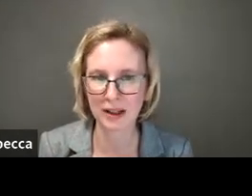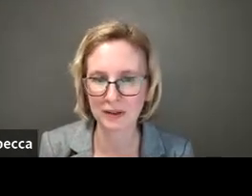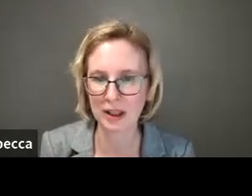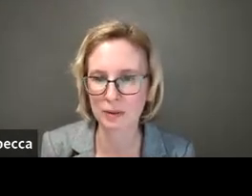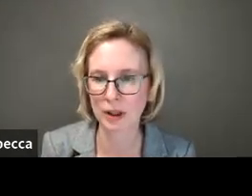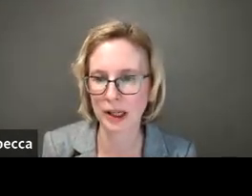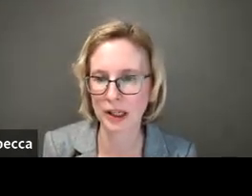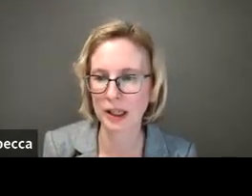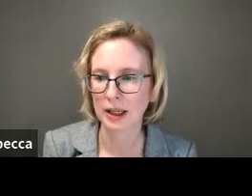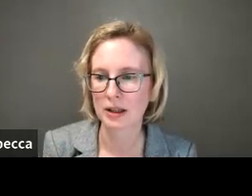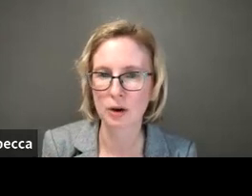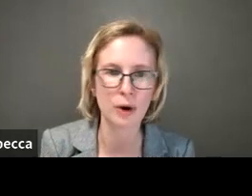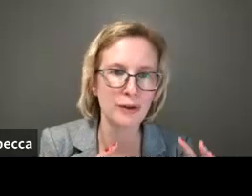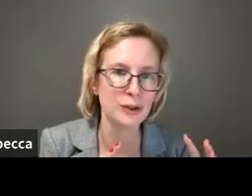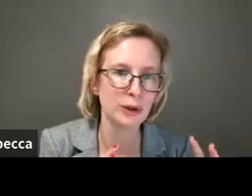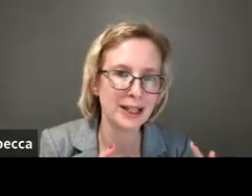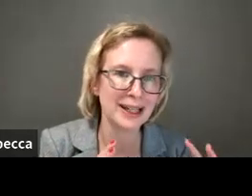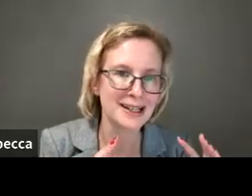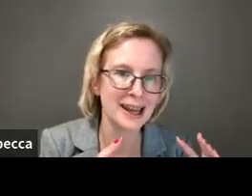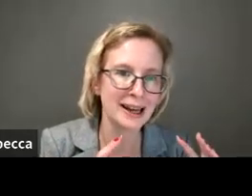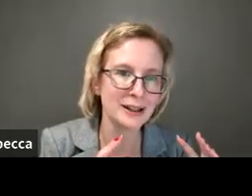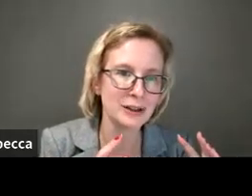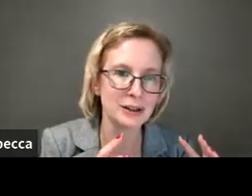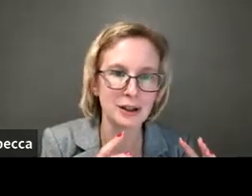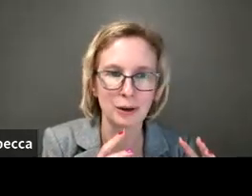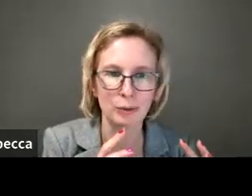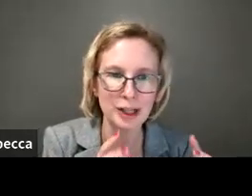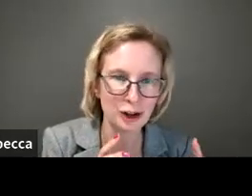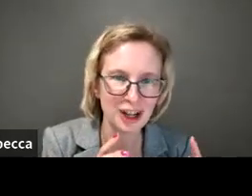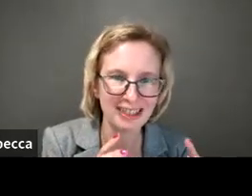activities related. So are they doing readings and researching